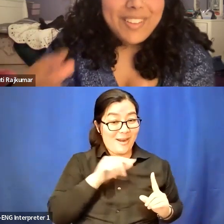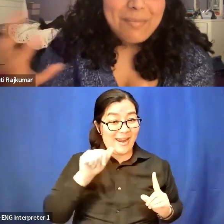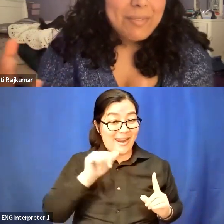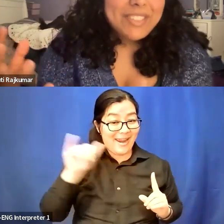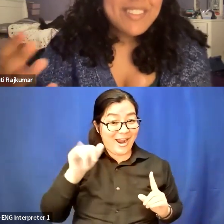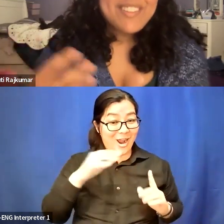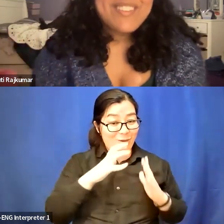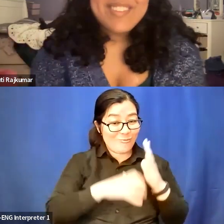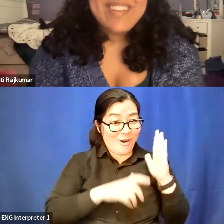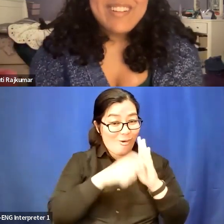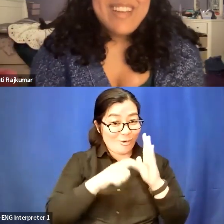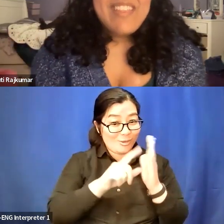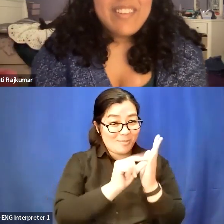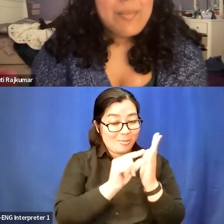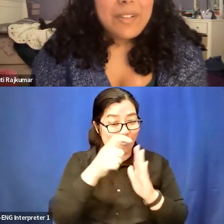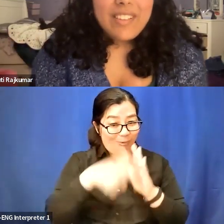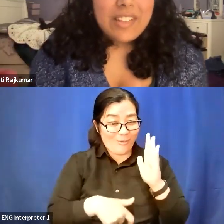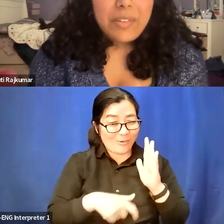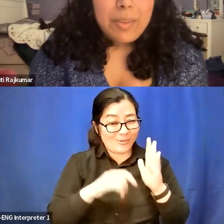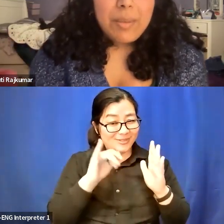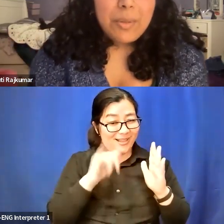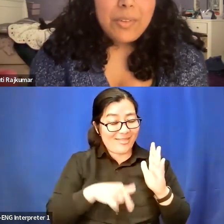and like publishing articles because that's the part that scares me the most,